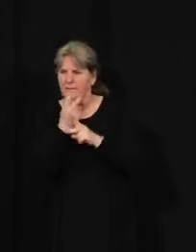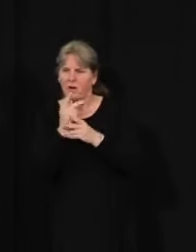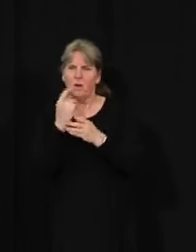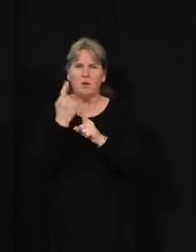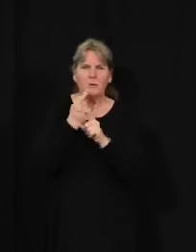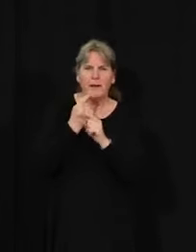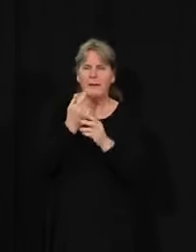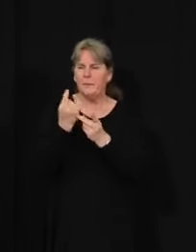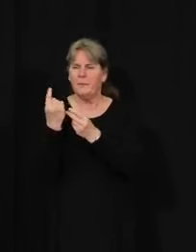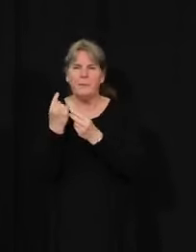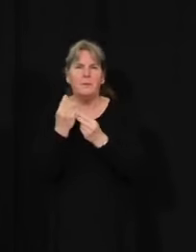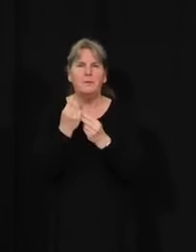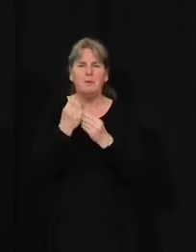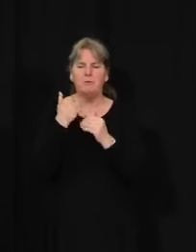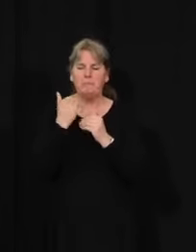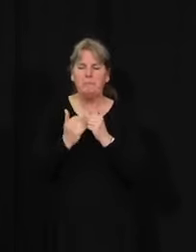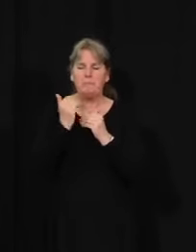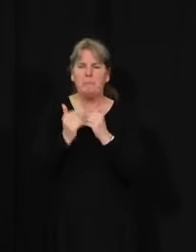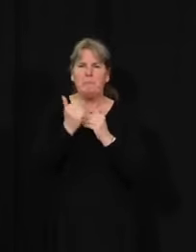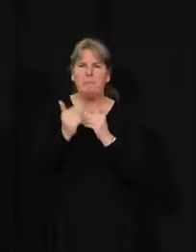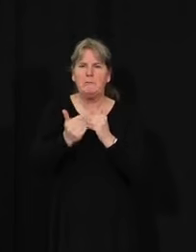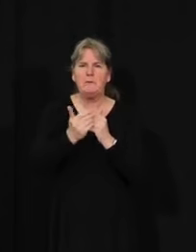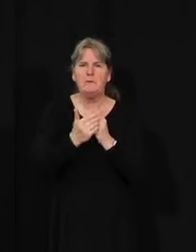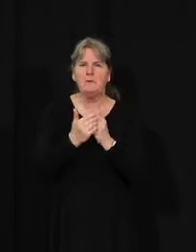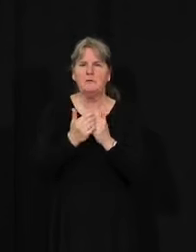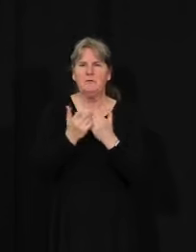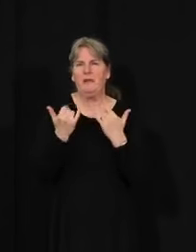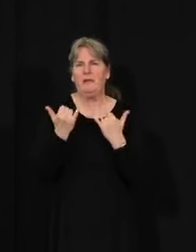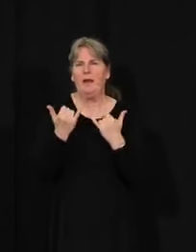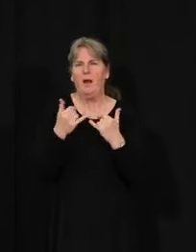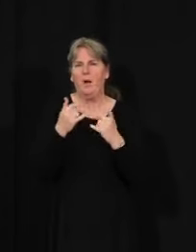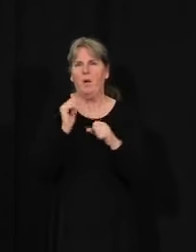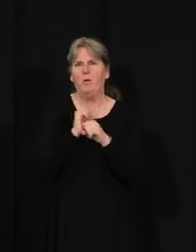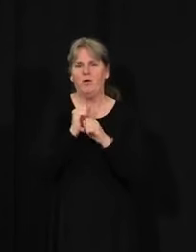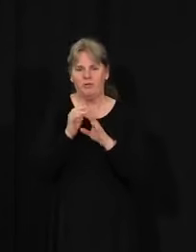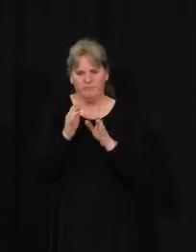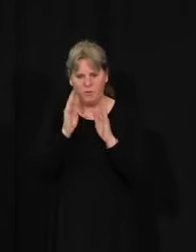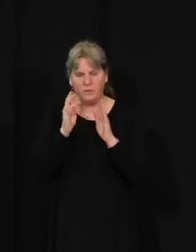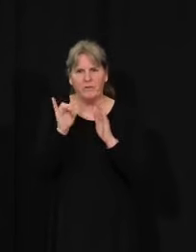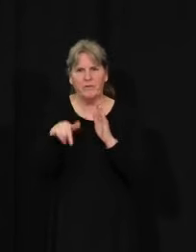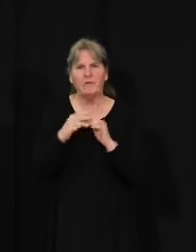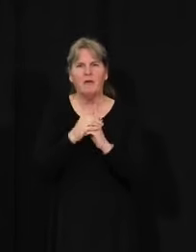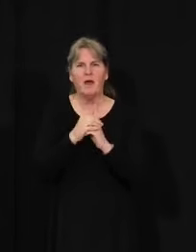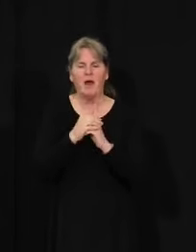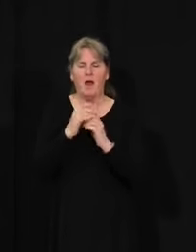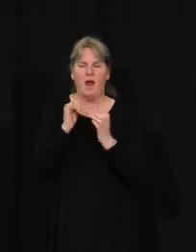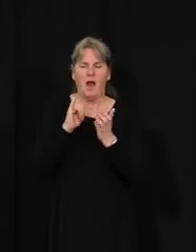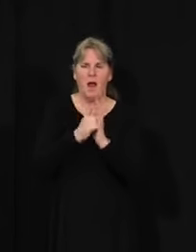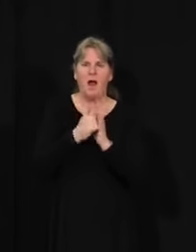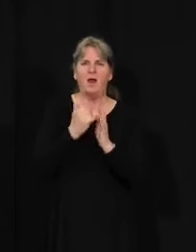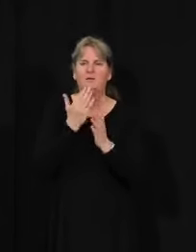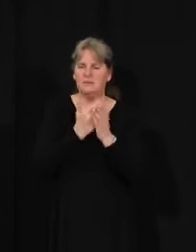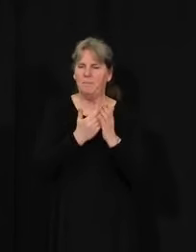some guidance together, to help them in getting back to work